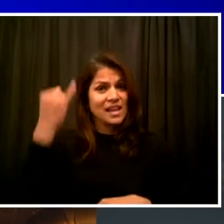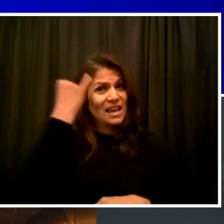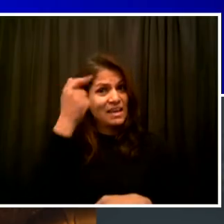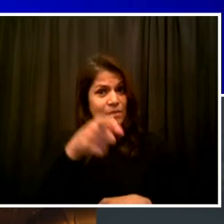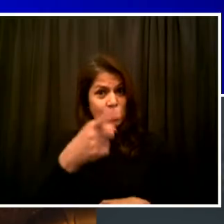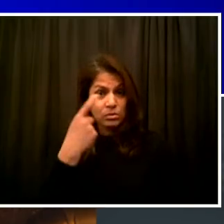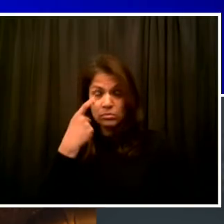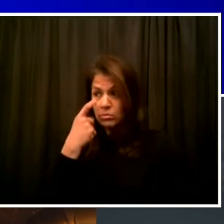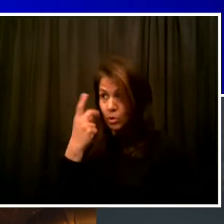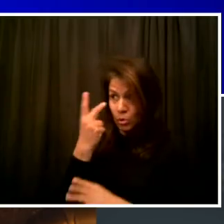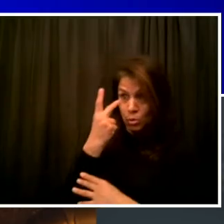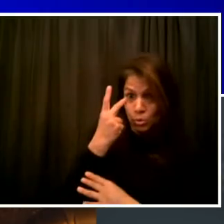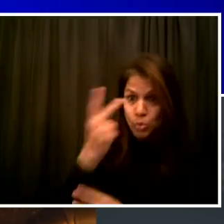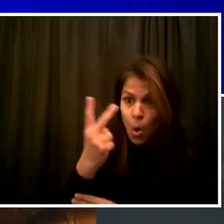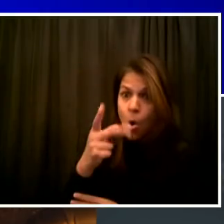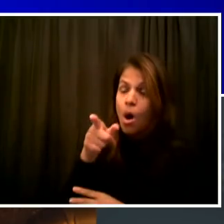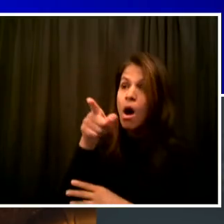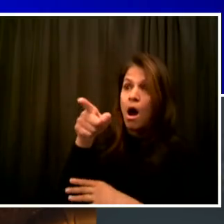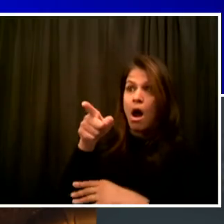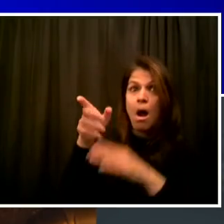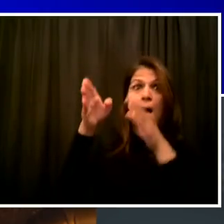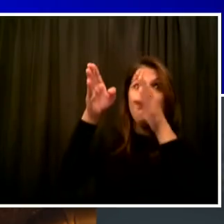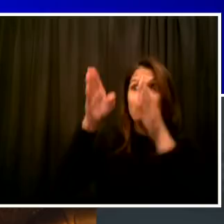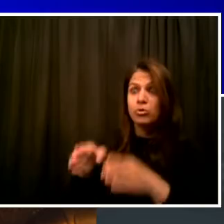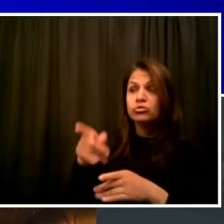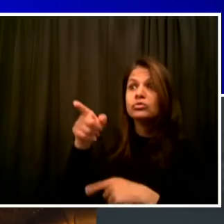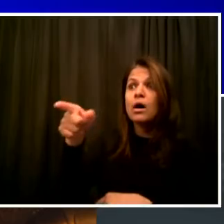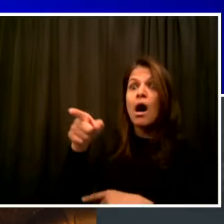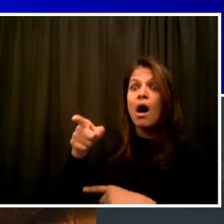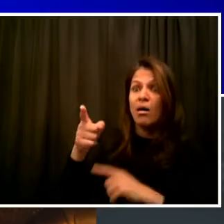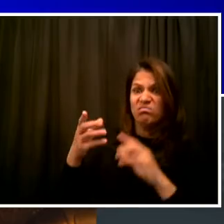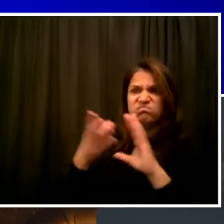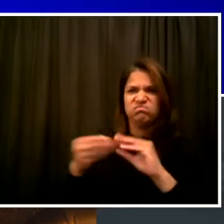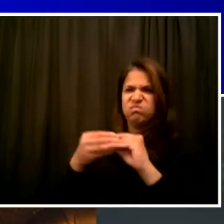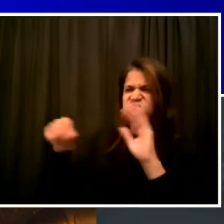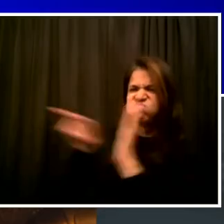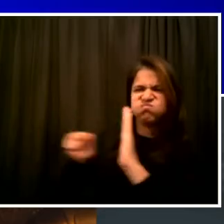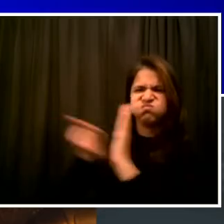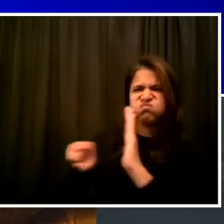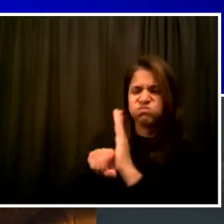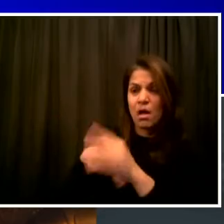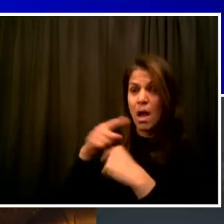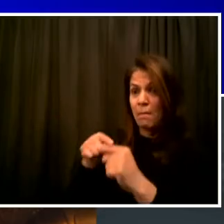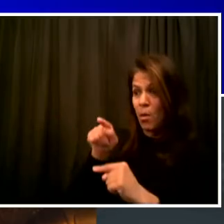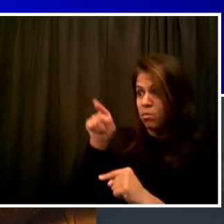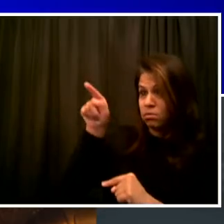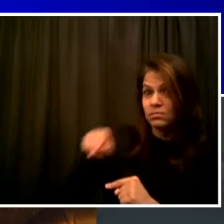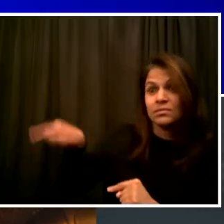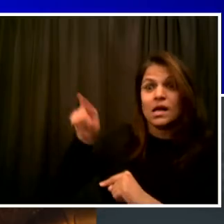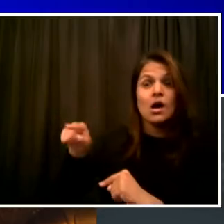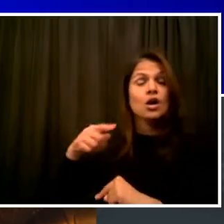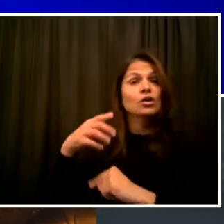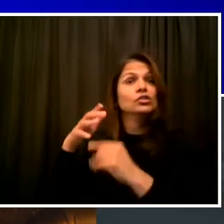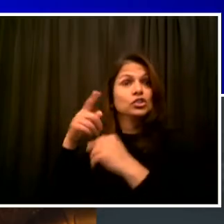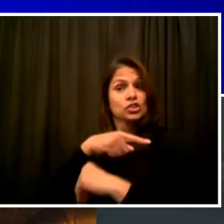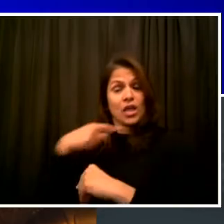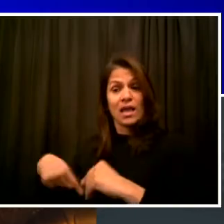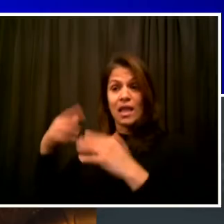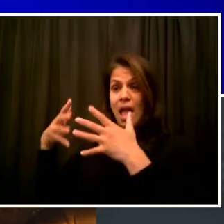SOMETHING VIOLENT AND IMMEDIATE, CALL 911. BUT THE POINT LAST NIGHT THAT